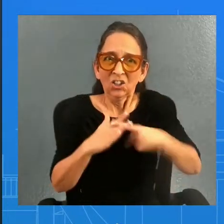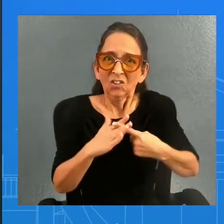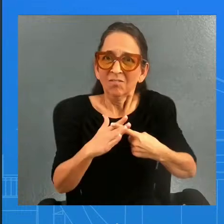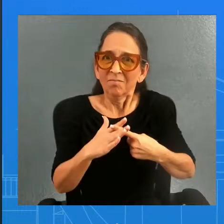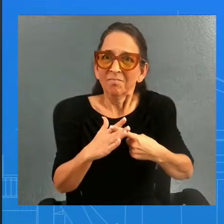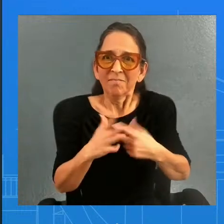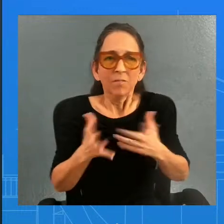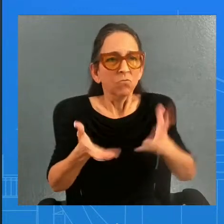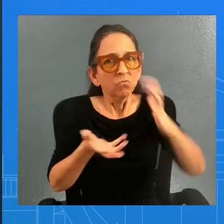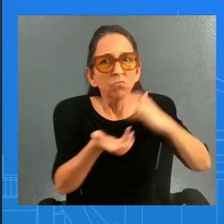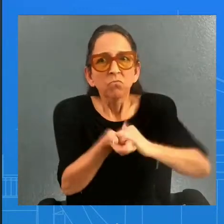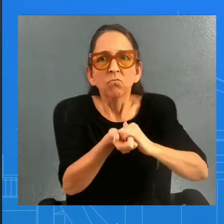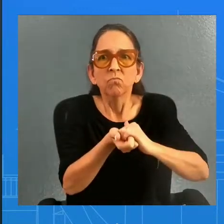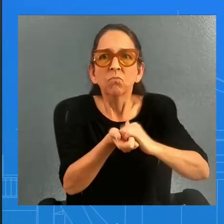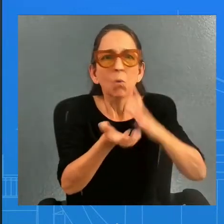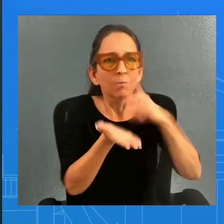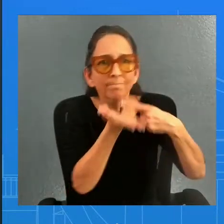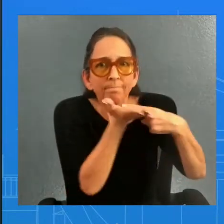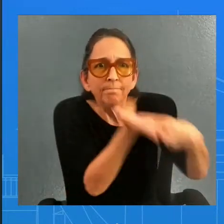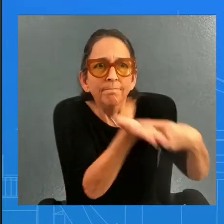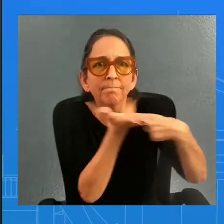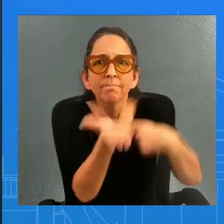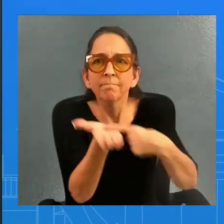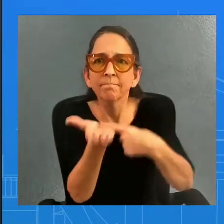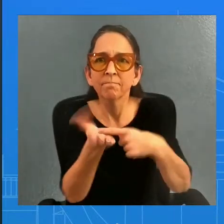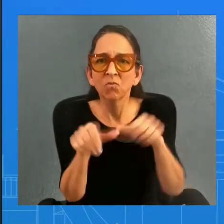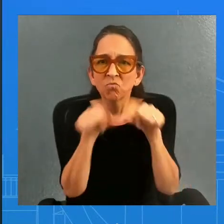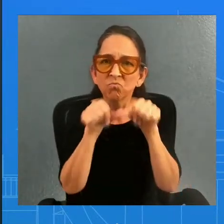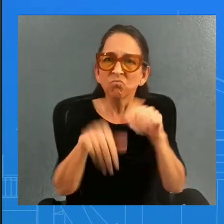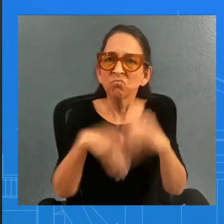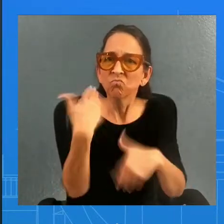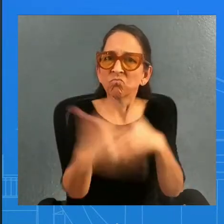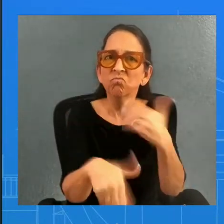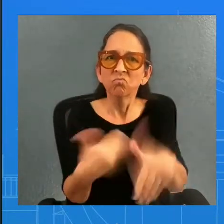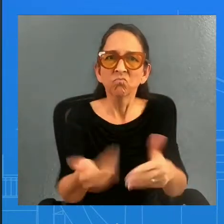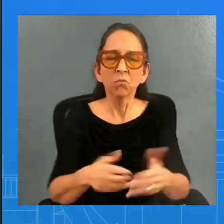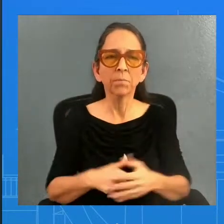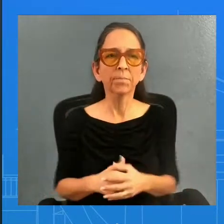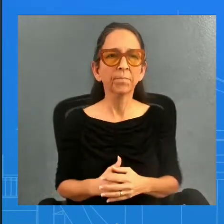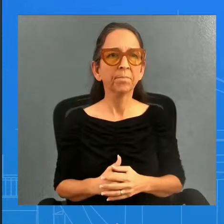Ms. Jean-Pierre: All right. Thank you so much, Admiral. Mr. Kirby: Thank you. Ms. Jean-Pierre: Go ahead, Toluse. The Press: Thanks, John. Mr. Kirby: Thank you. Ms. Jean-Pierre: Thank you.